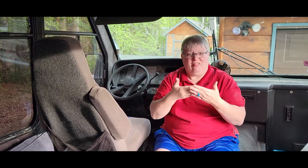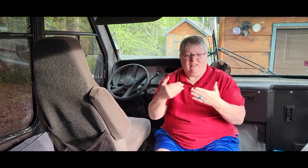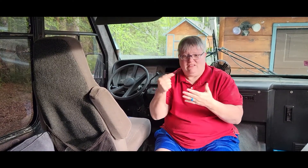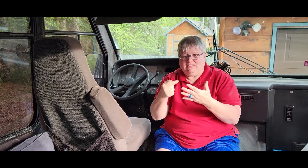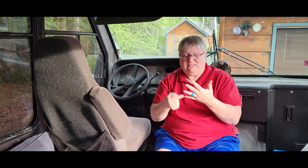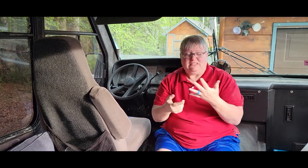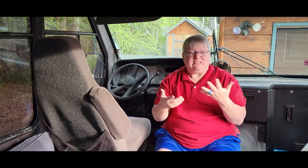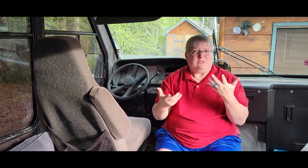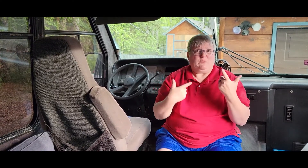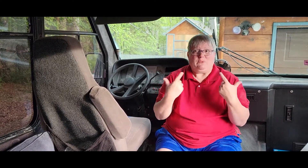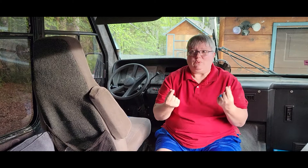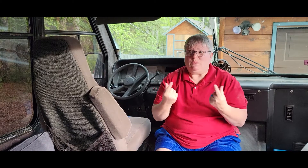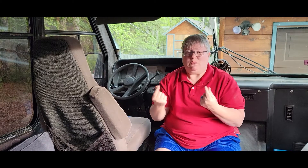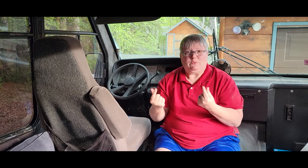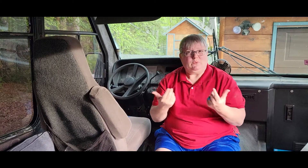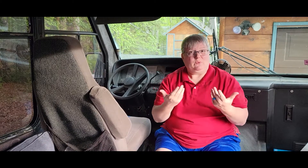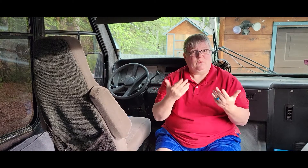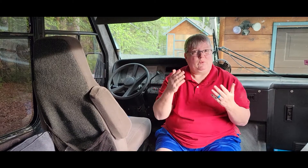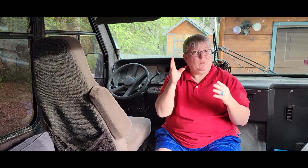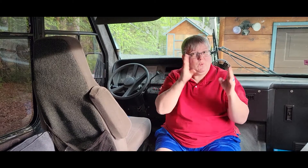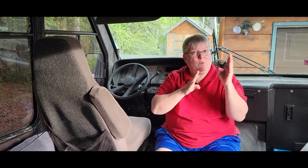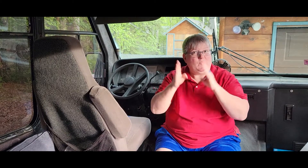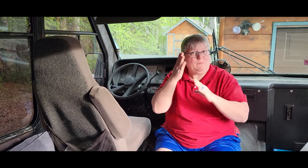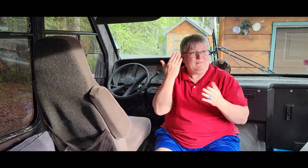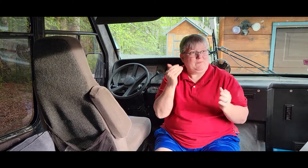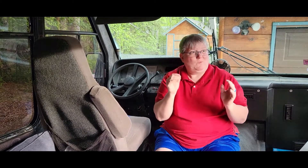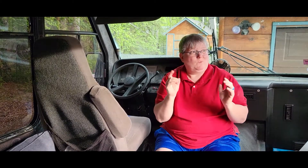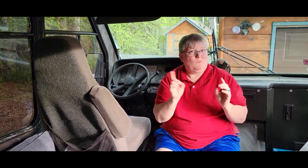with these things to fix. What do we do? What do we do? We're really worried because where